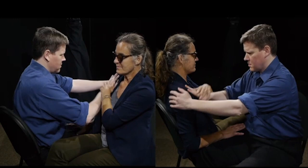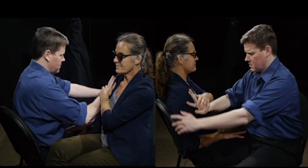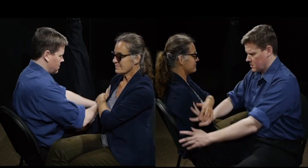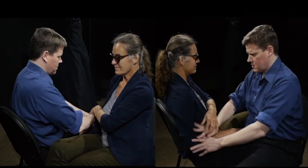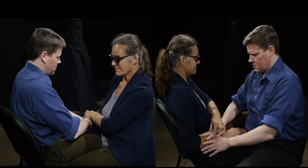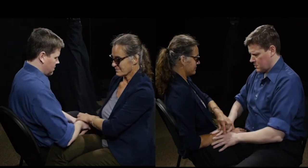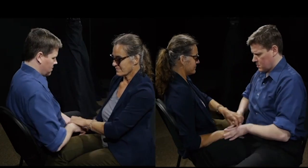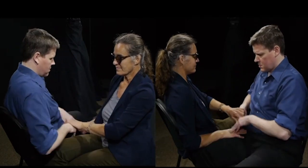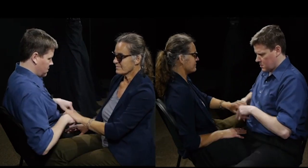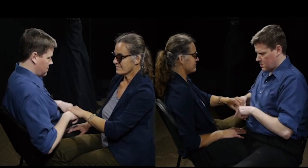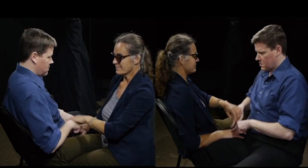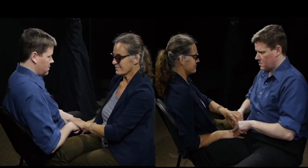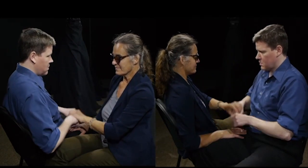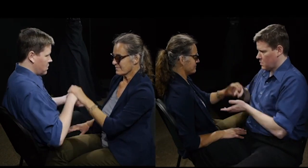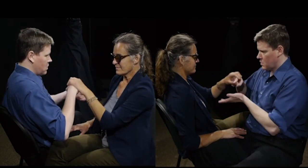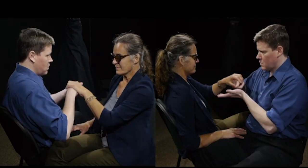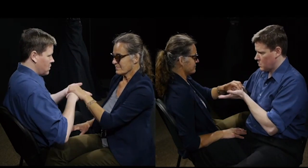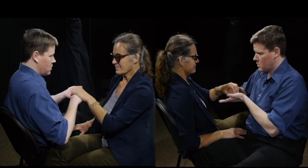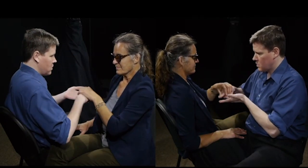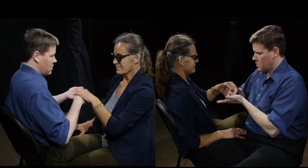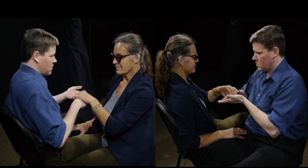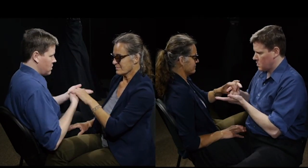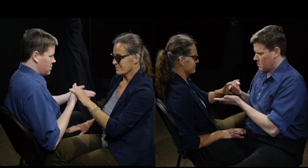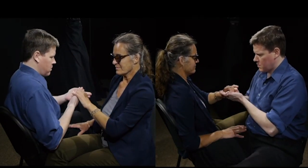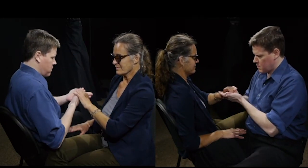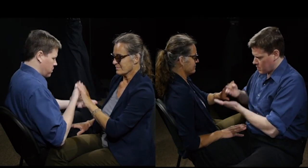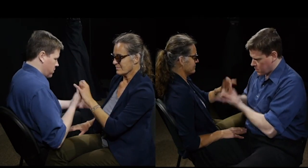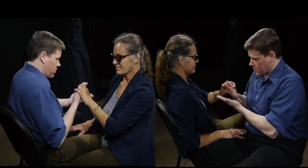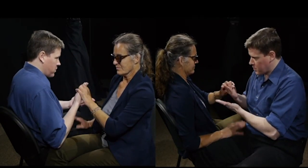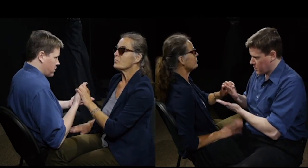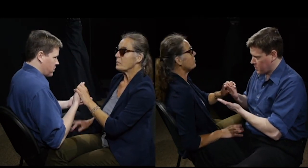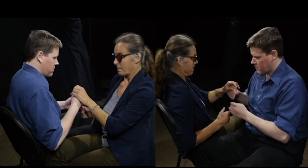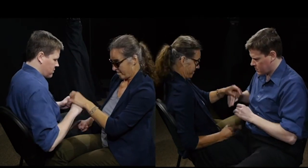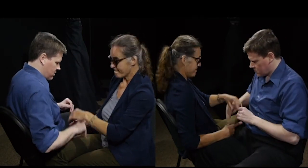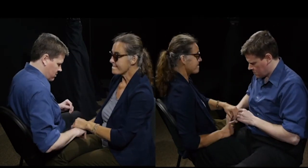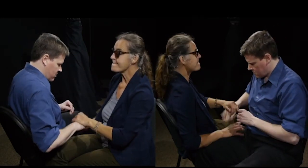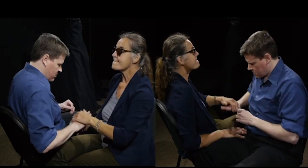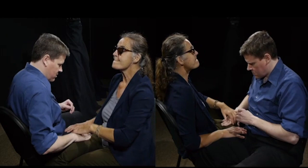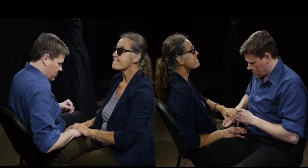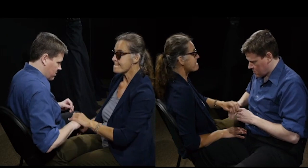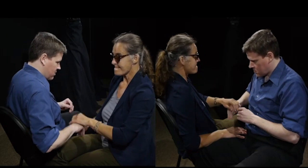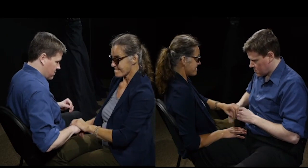has validated our intuitions by methodically documenting the emerging structure of protactile language